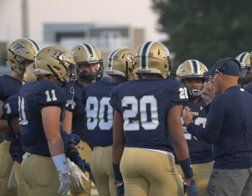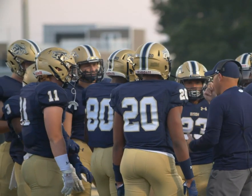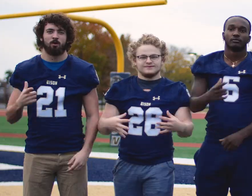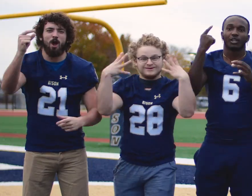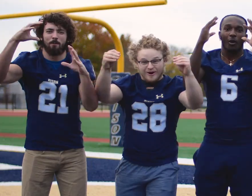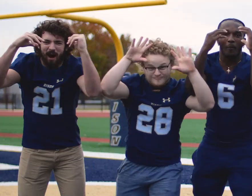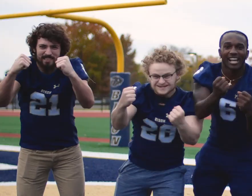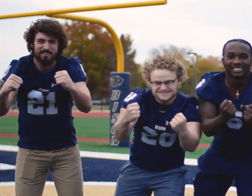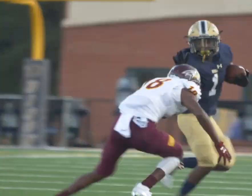Go Bison!